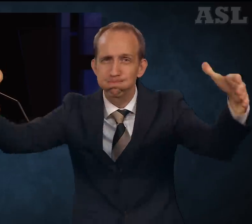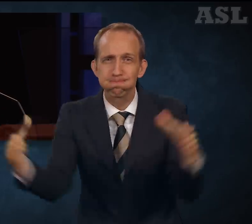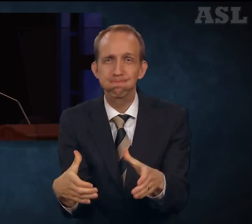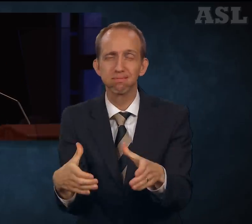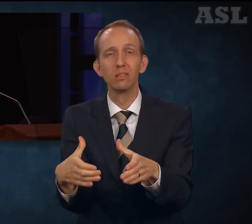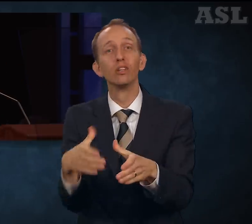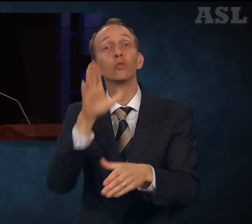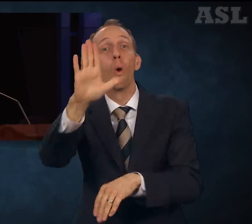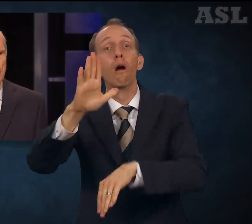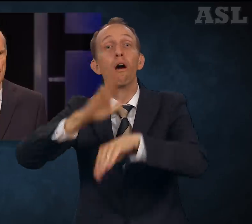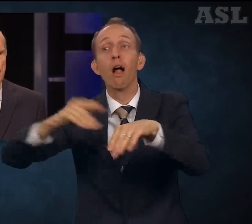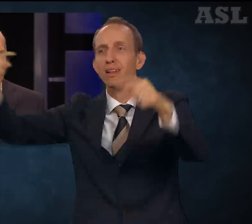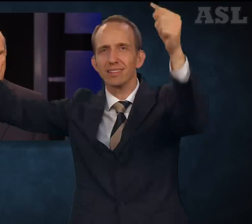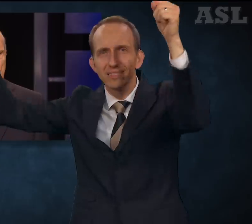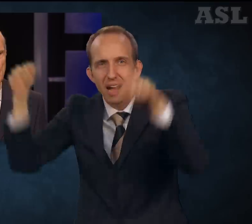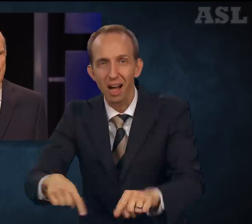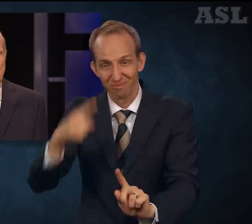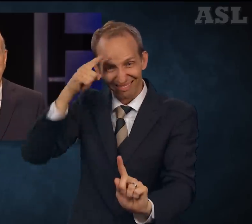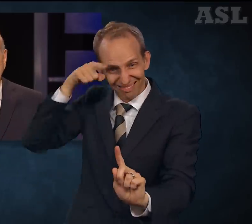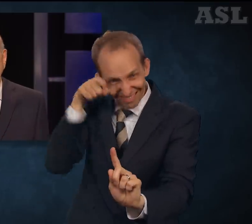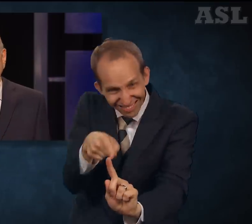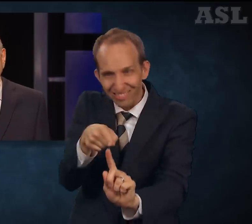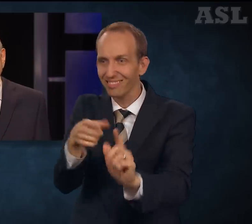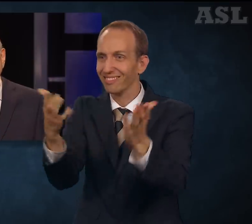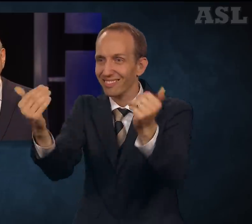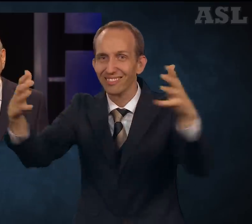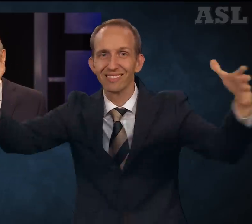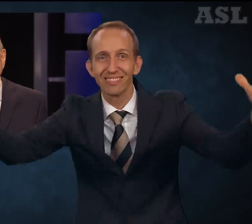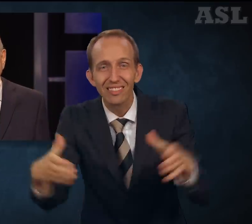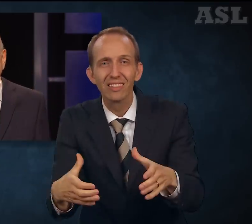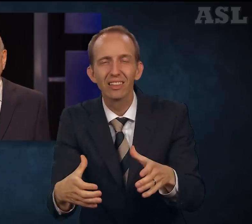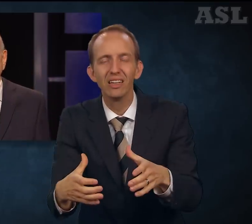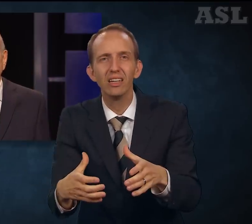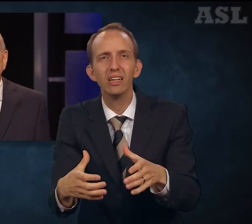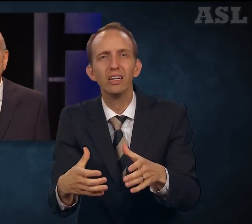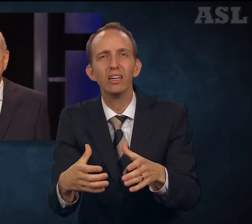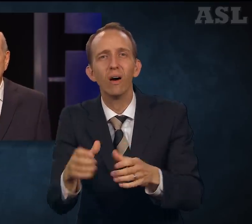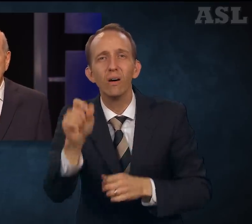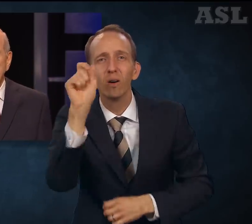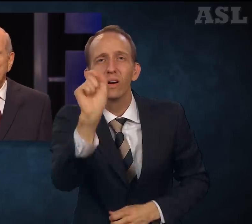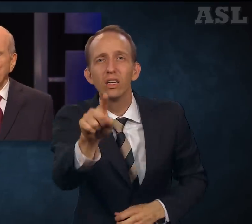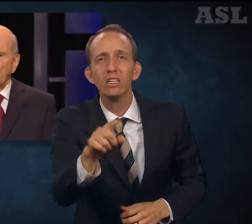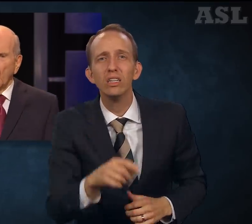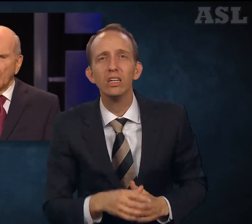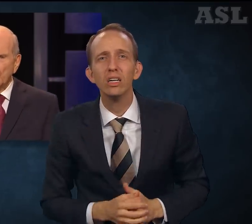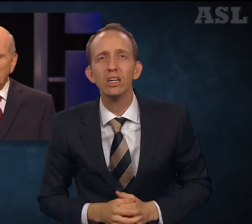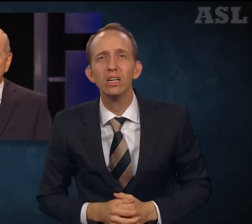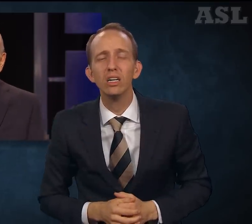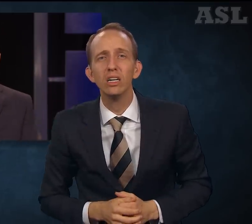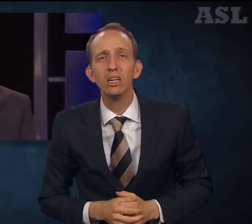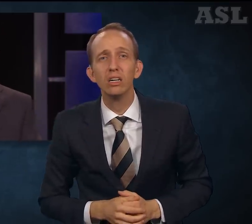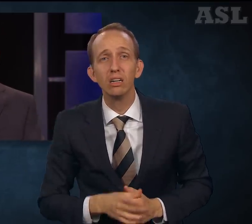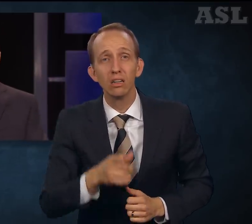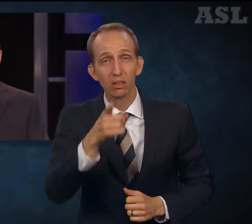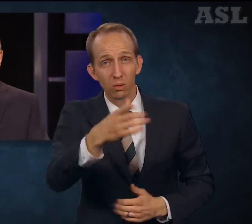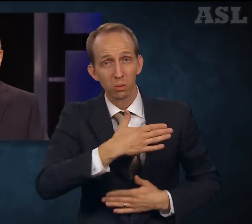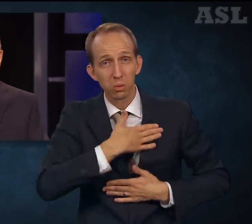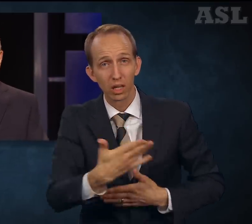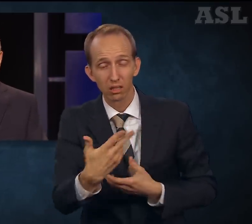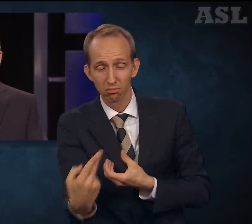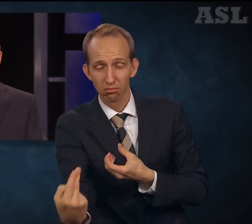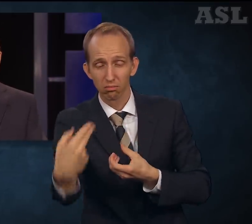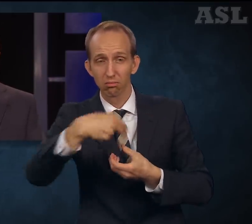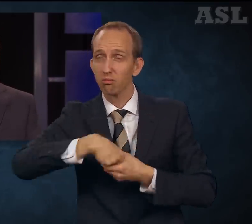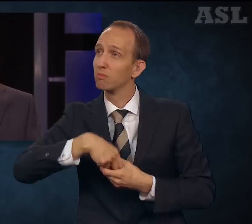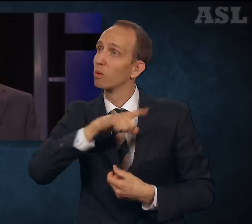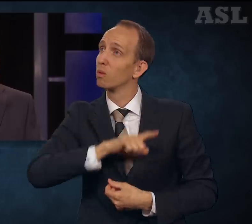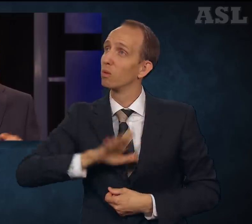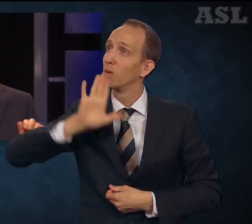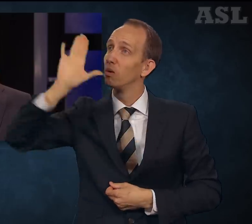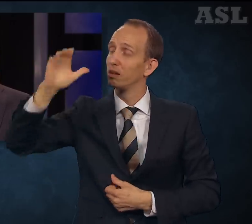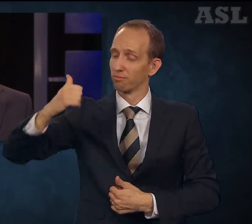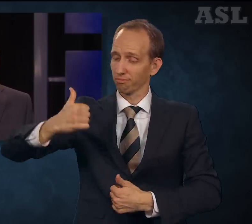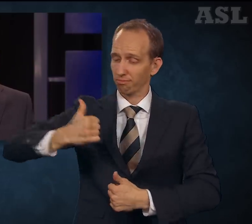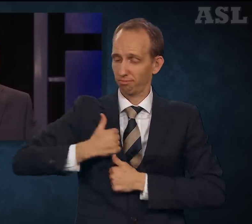YOU WERE SENT TO EARTH.